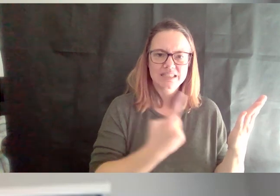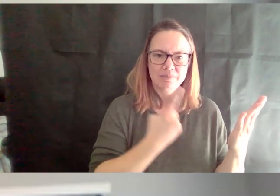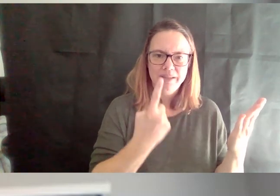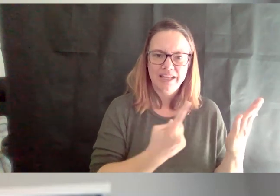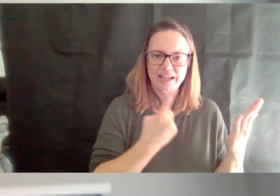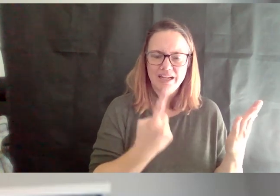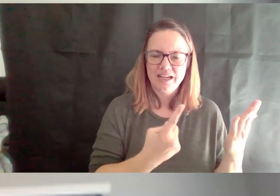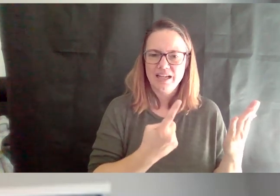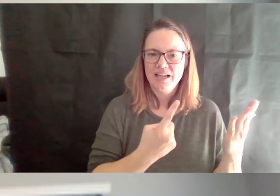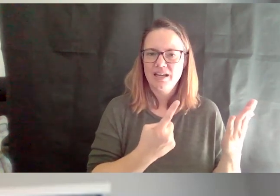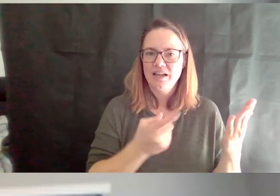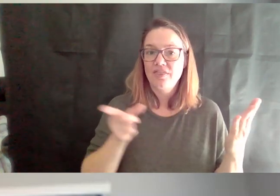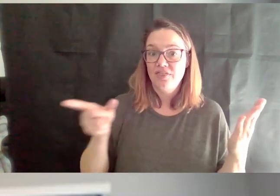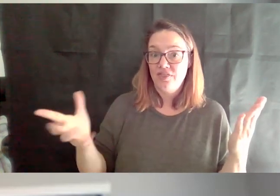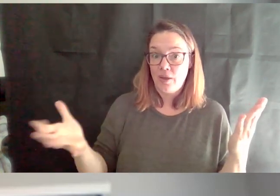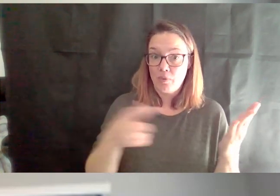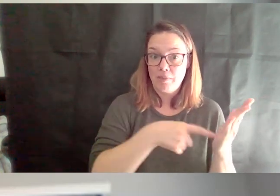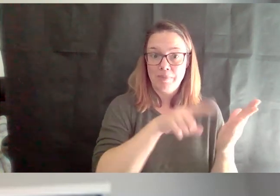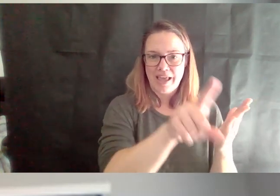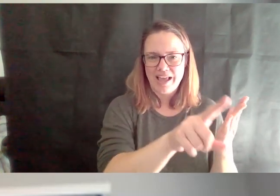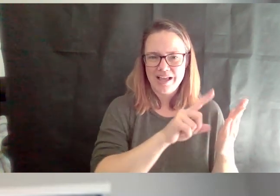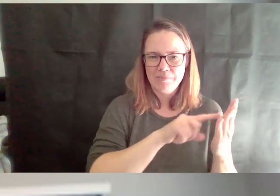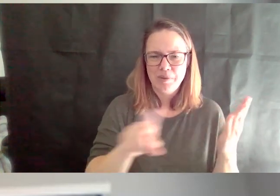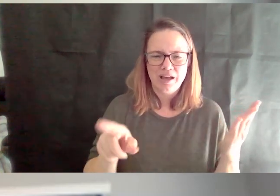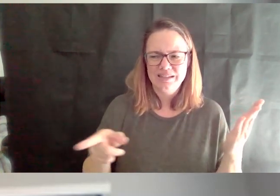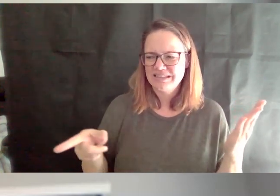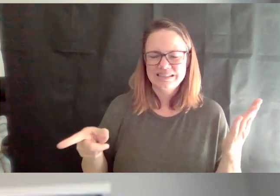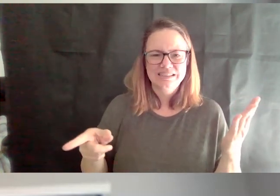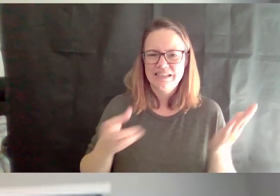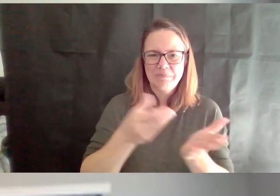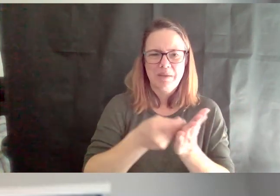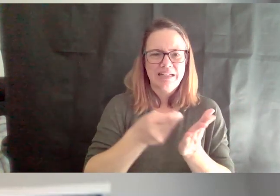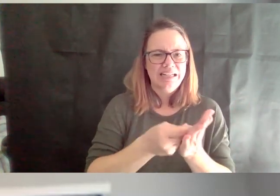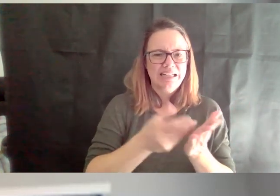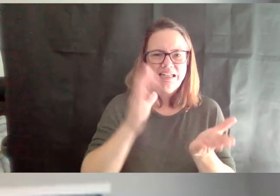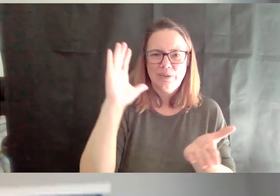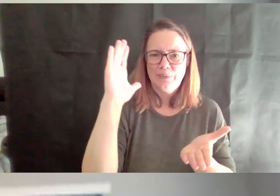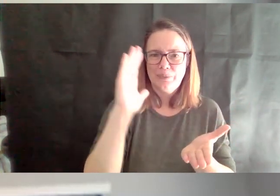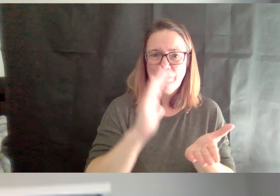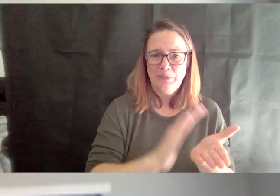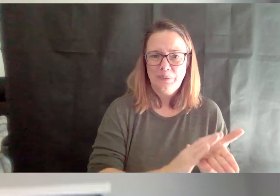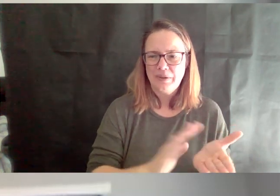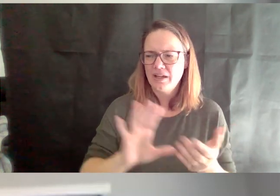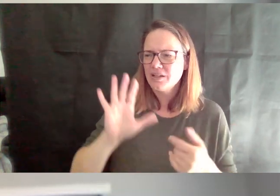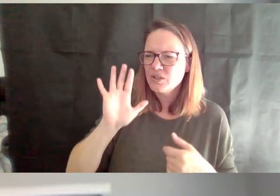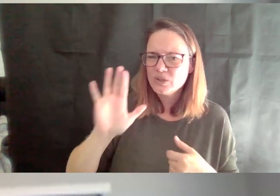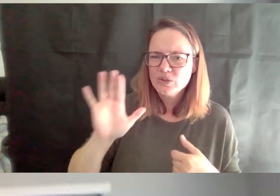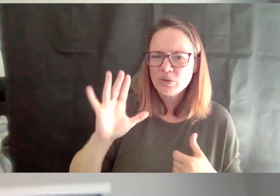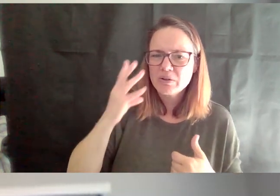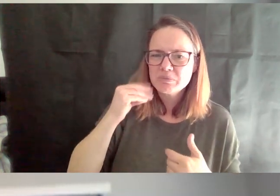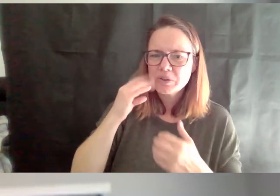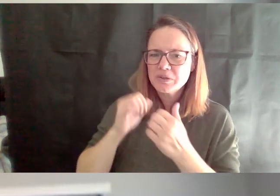we're not sure that they're doing very well. What have your interactions with them been like?